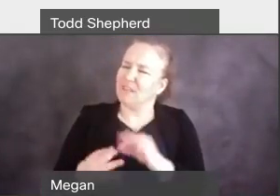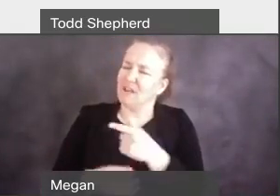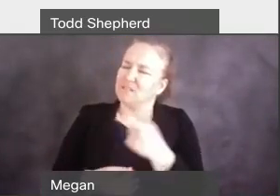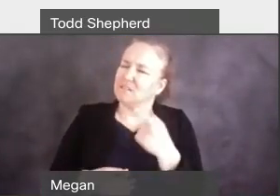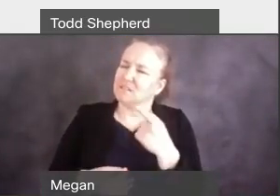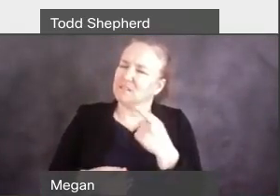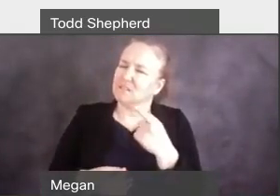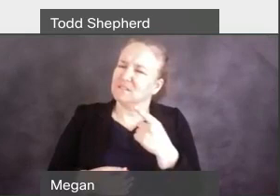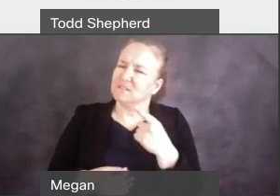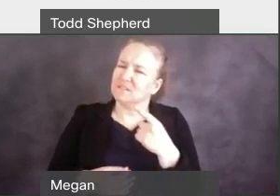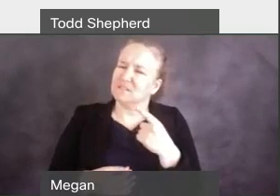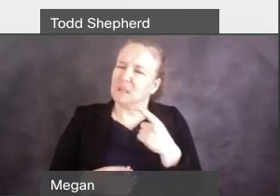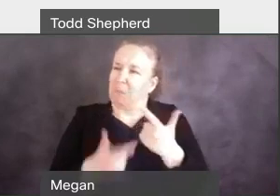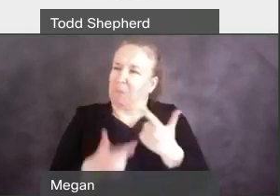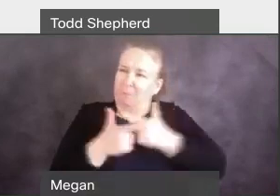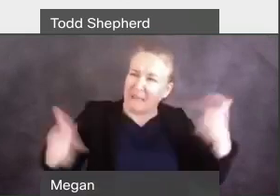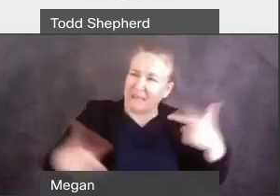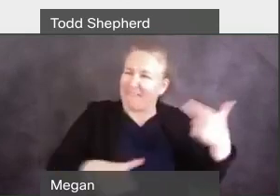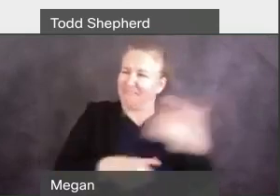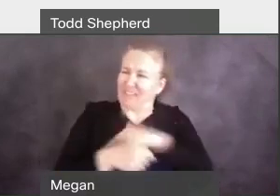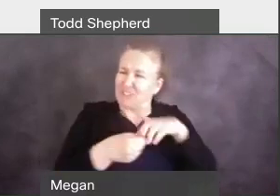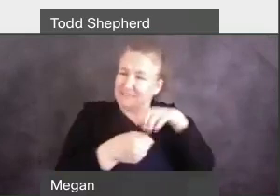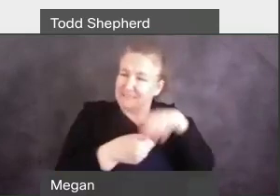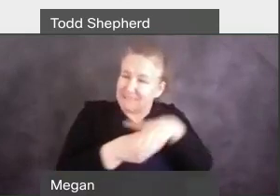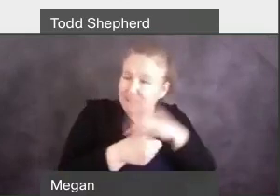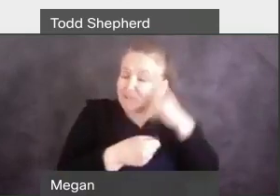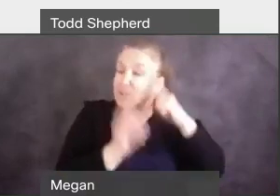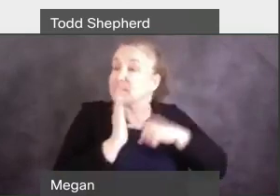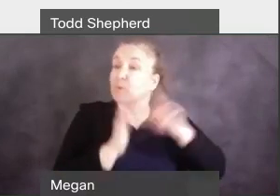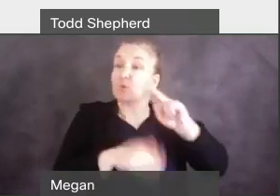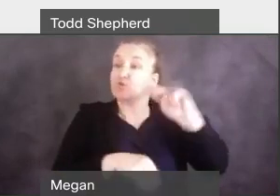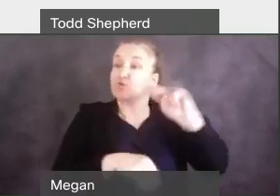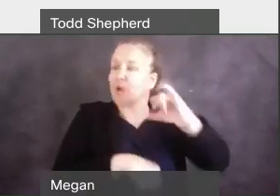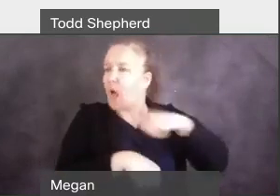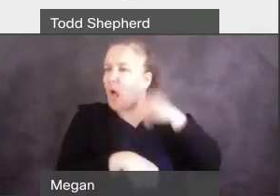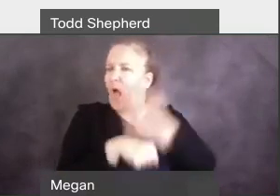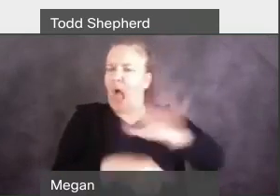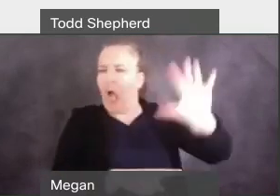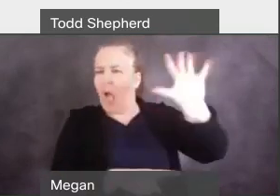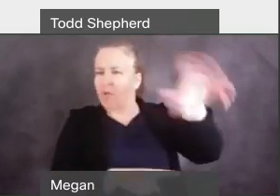mega vaccination sites that New Jersey has put in play, some six of them, do you believe they would